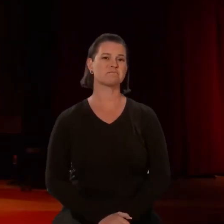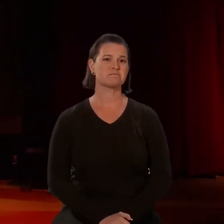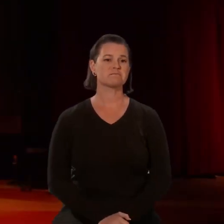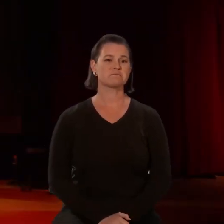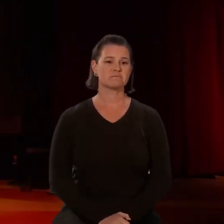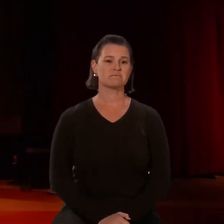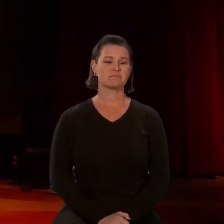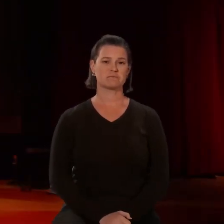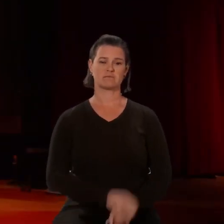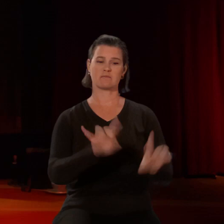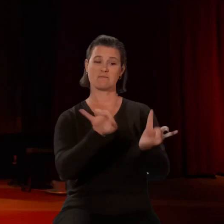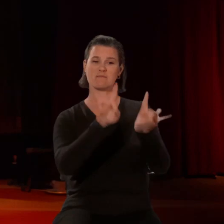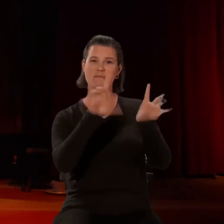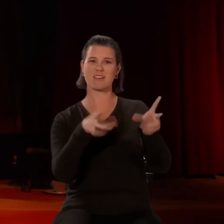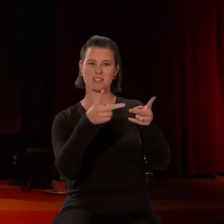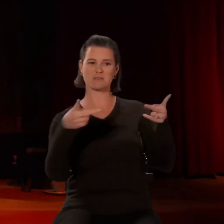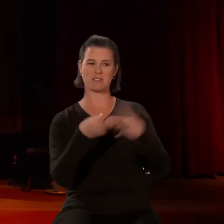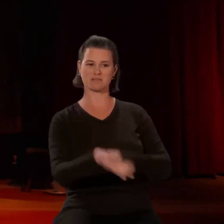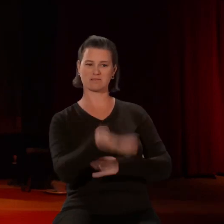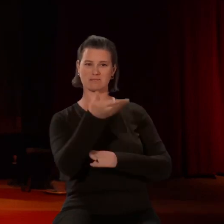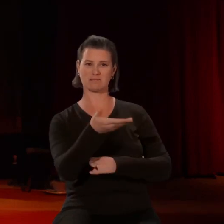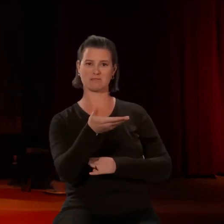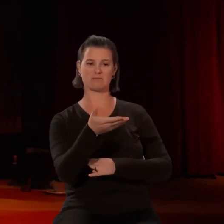Oh, it's a magical place, quietest spot on Earth.